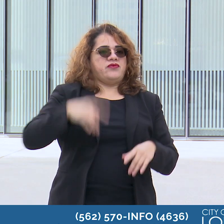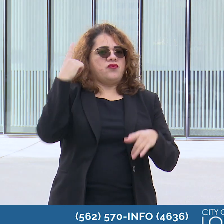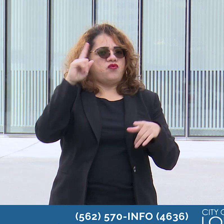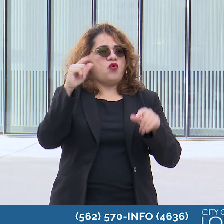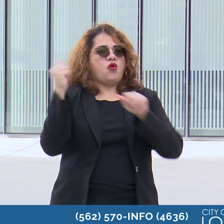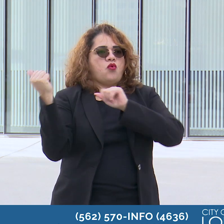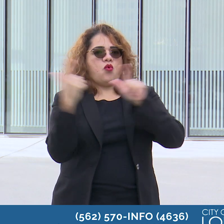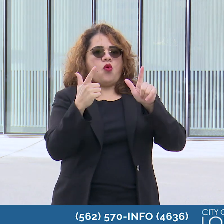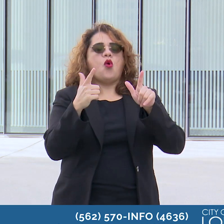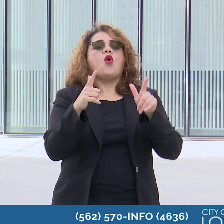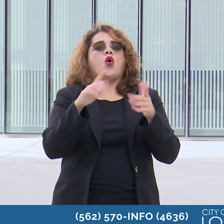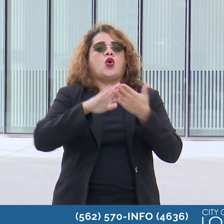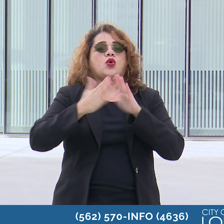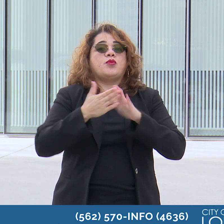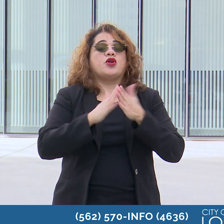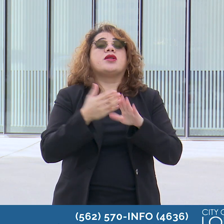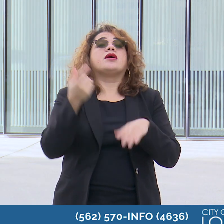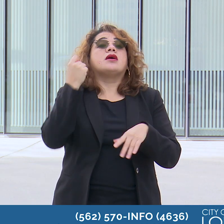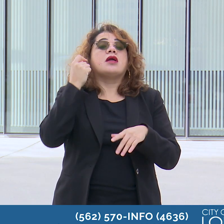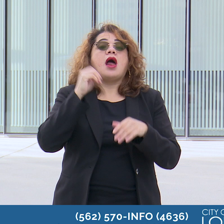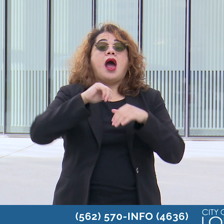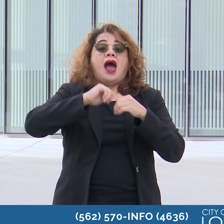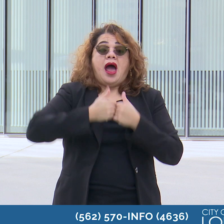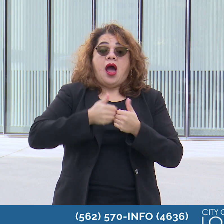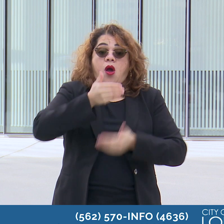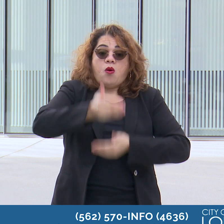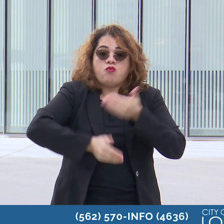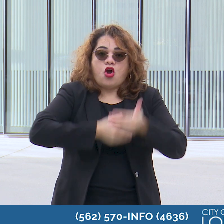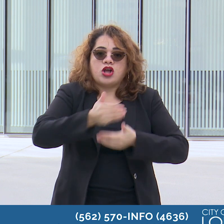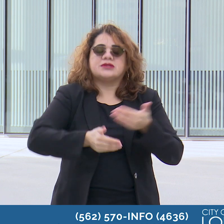a set of phases, subphases, and tiers.